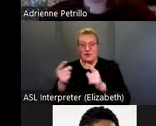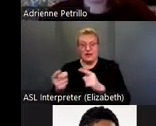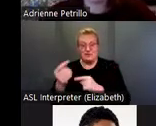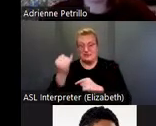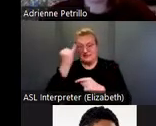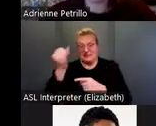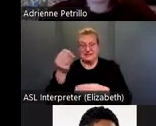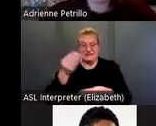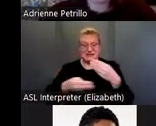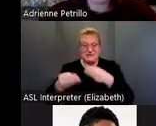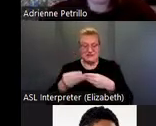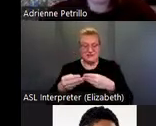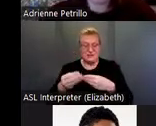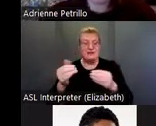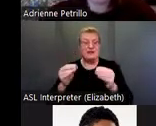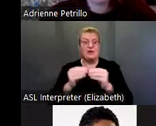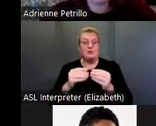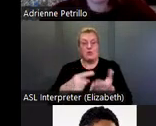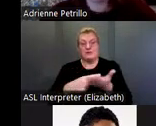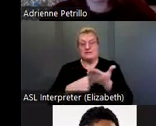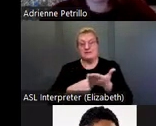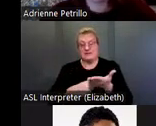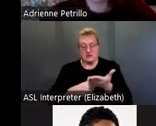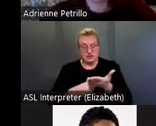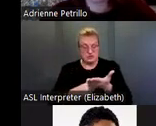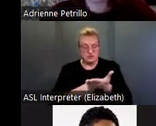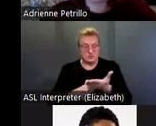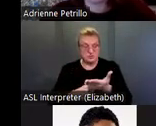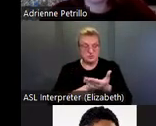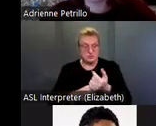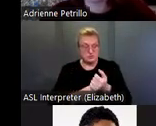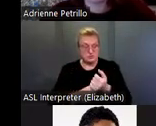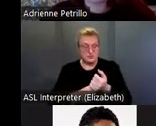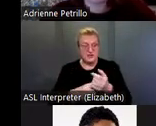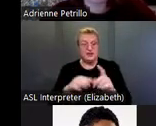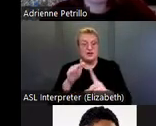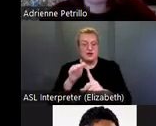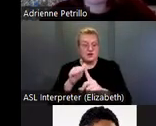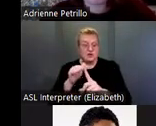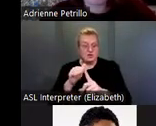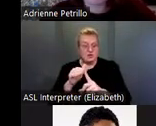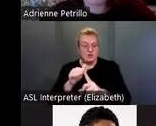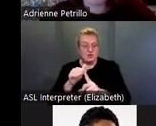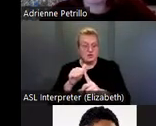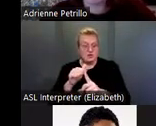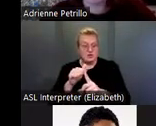and move into more a discussion portion. But just as a reminder, you're welcome to contact anyone